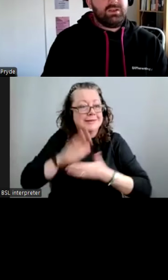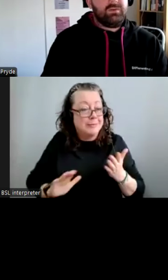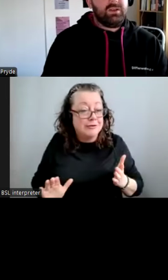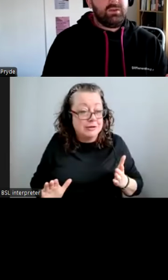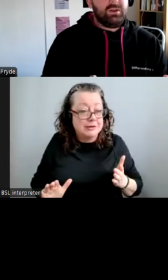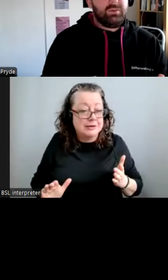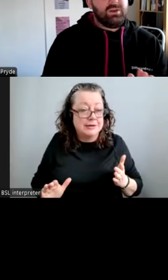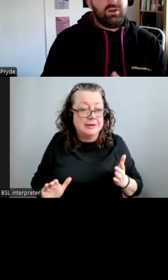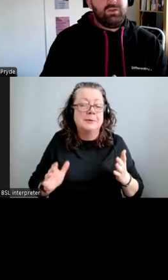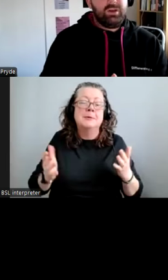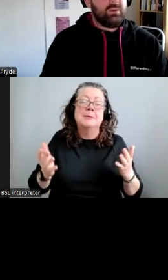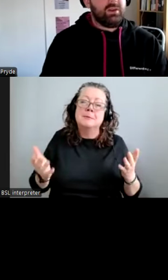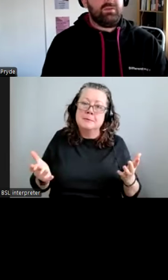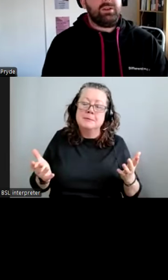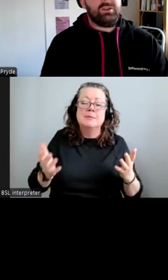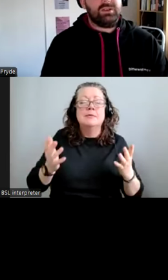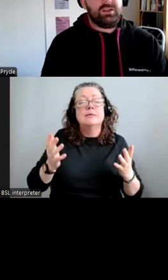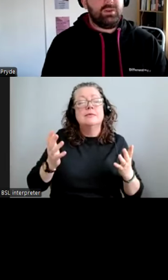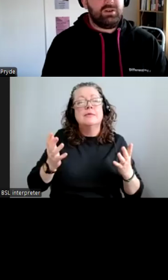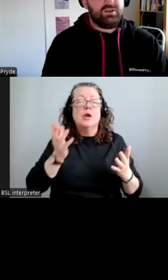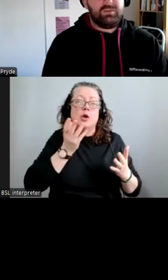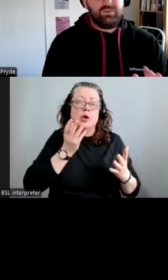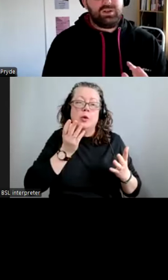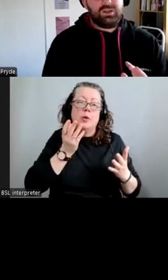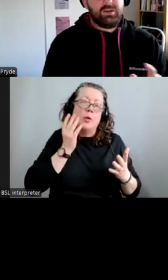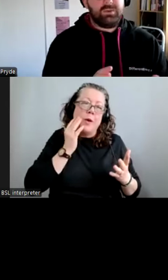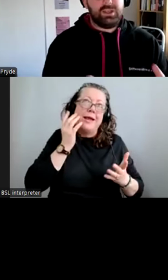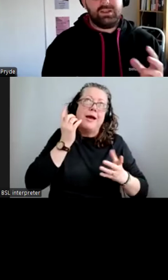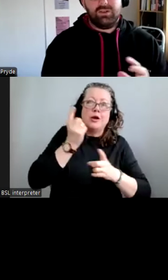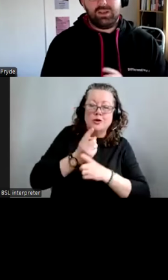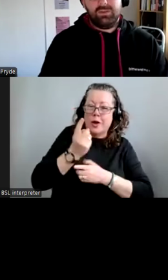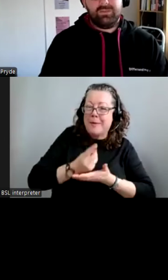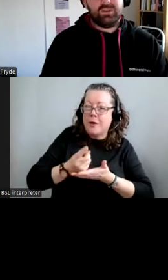at something that we are probably all familiar with, which is a word-processing document.